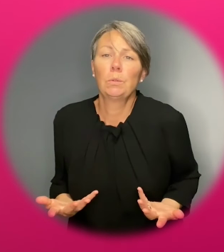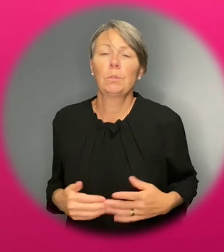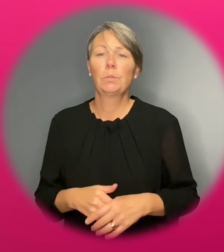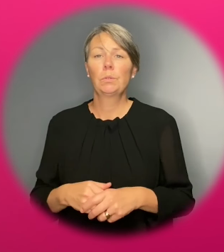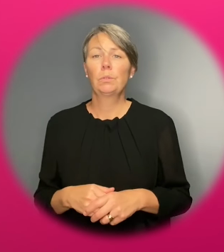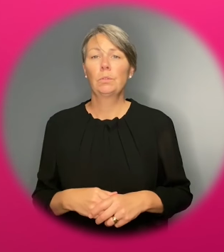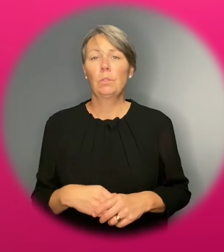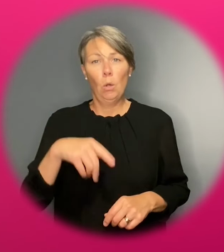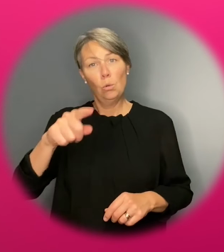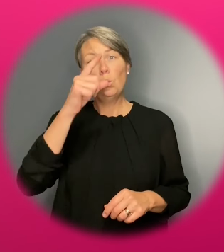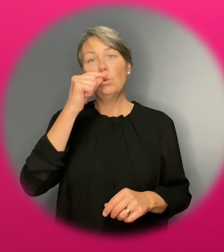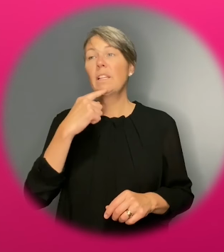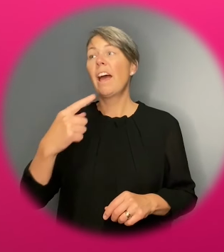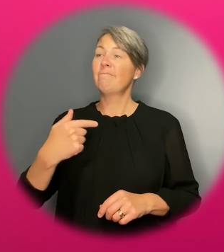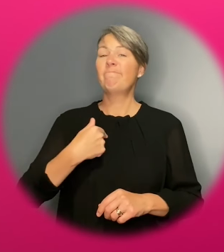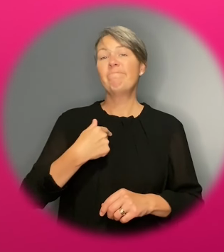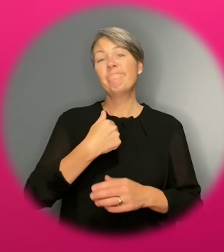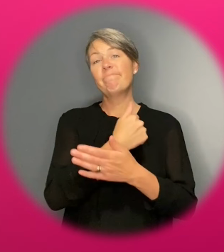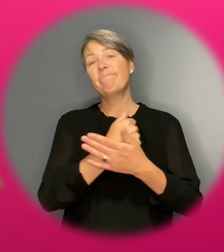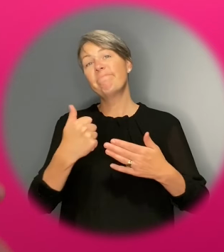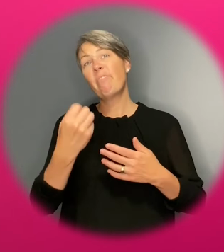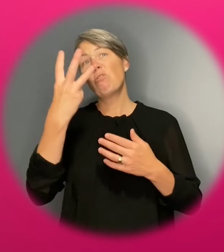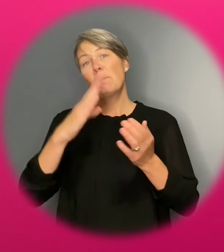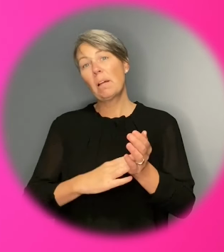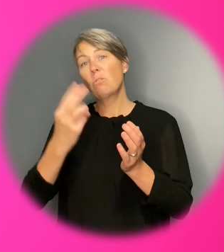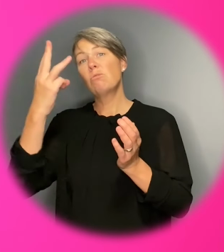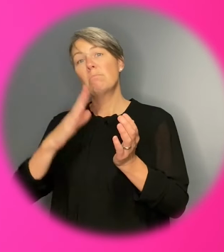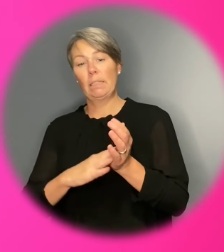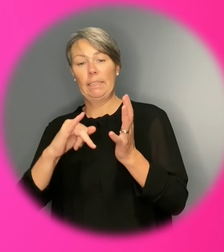saying hey I get tested around every 3 months or something, have you been tested